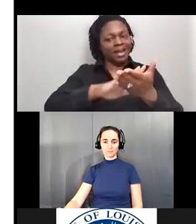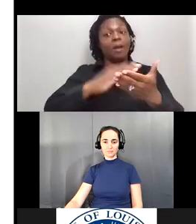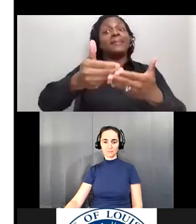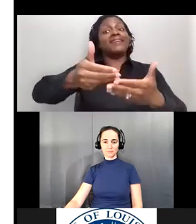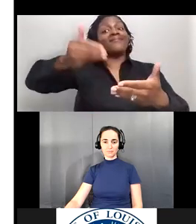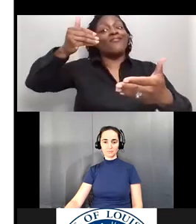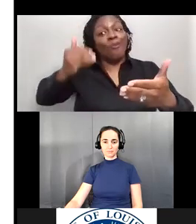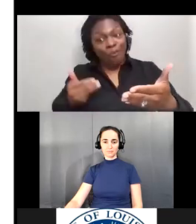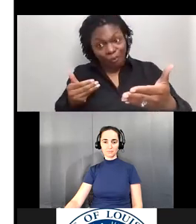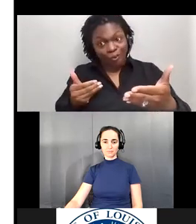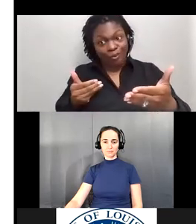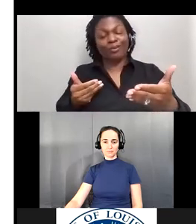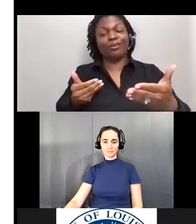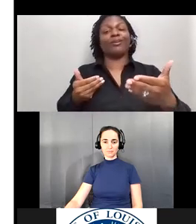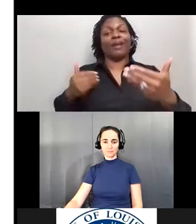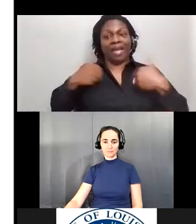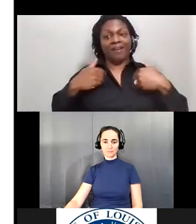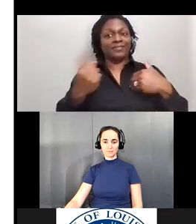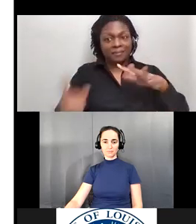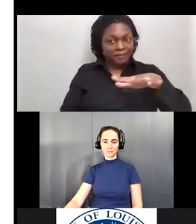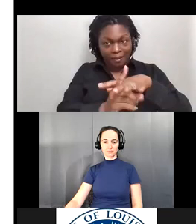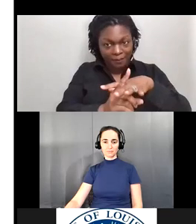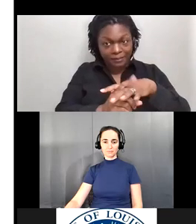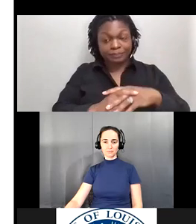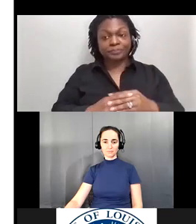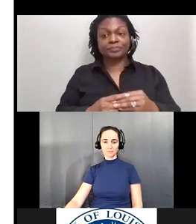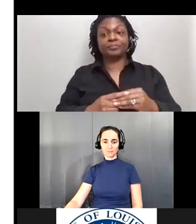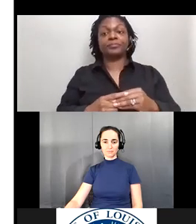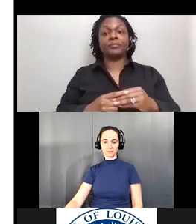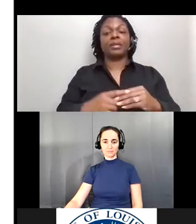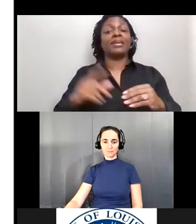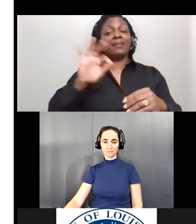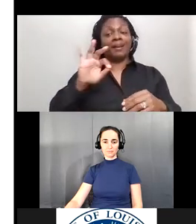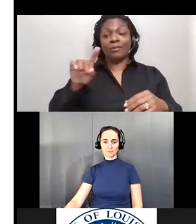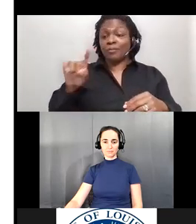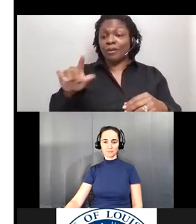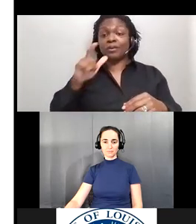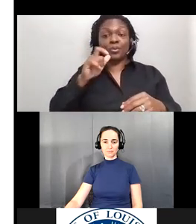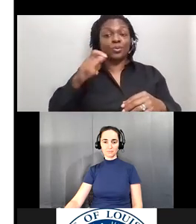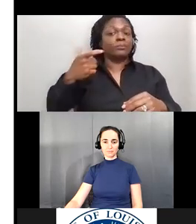15:51:55 And you have to call 911. They need to know this information. However, if we could